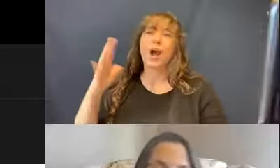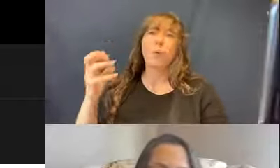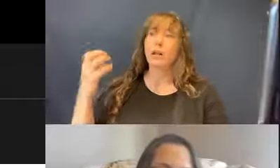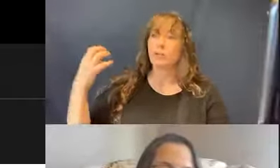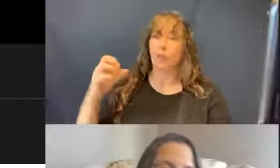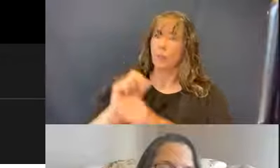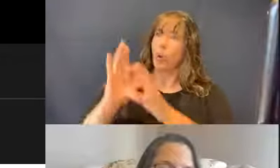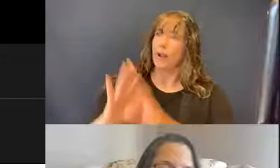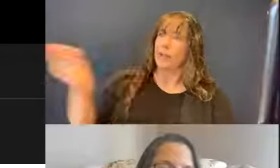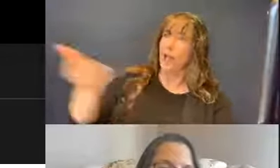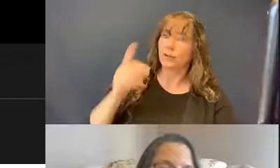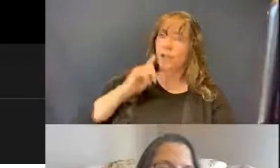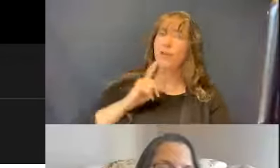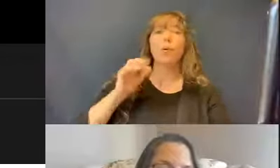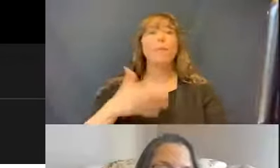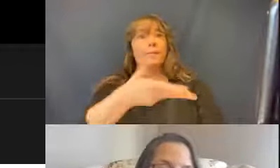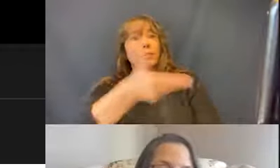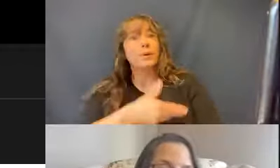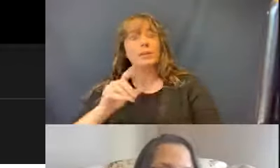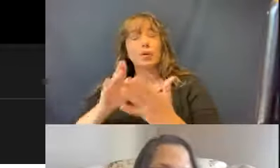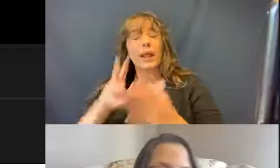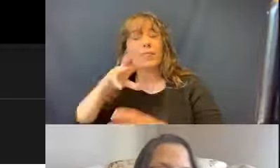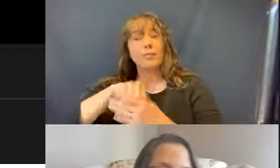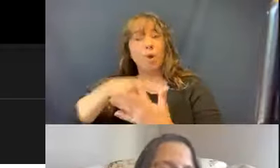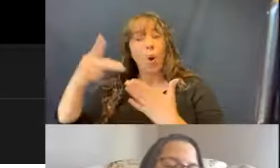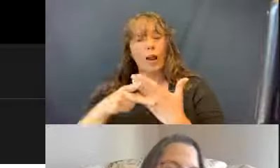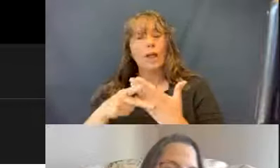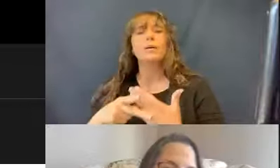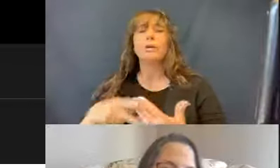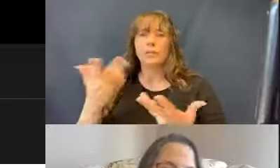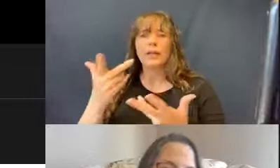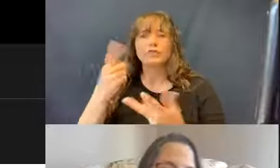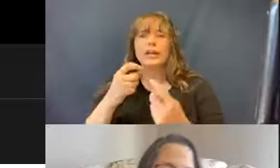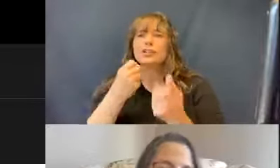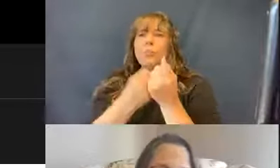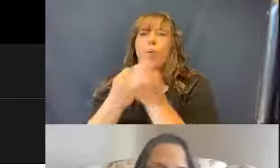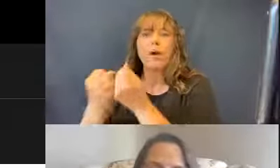bringing a student into the program, and they're trying to, you know, support those individuals.